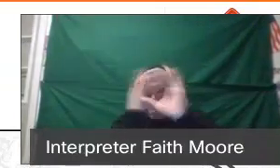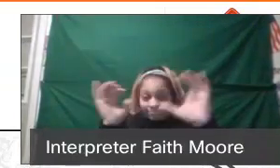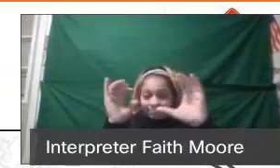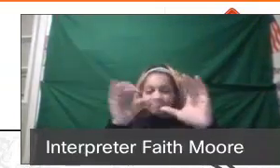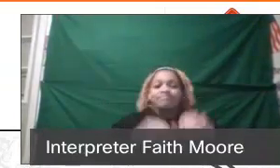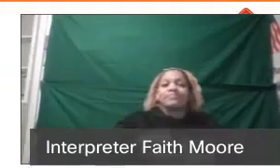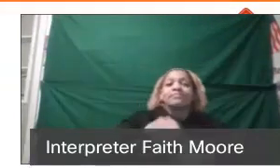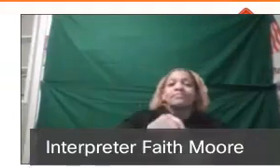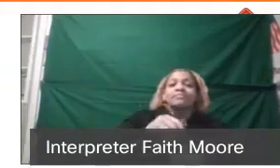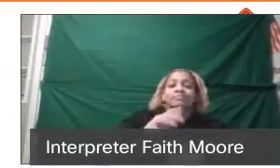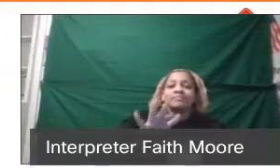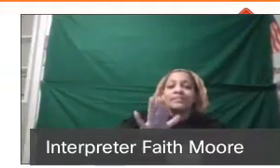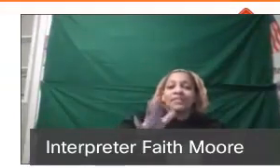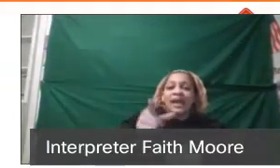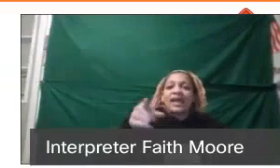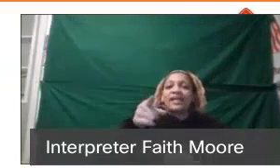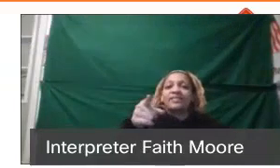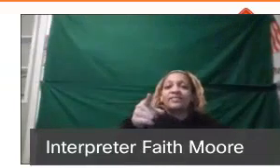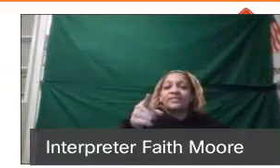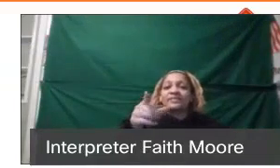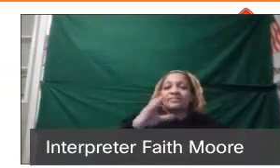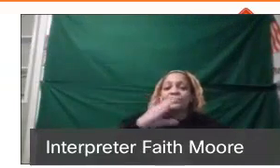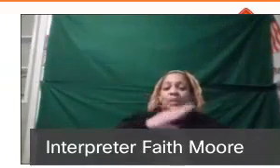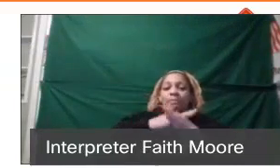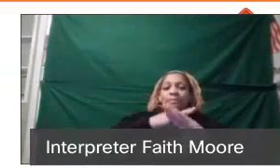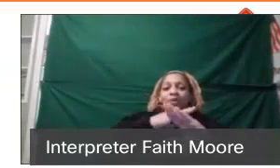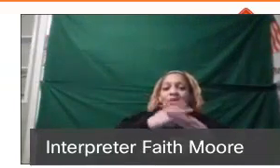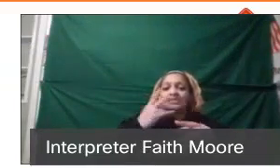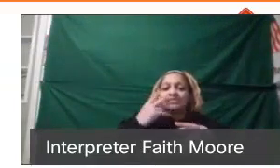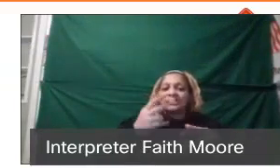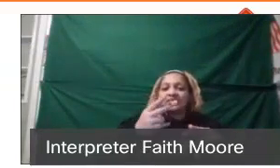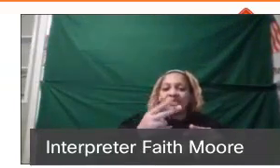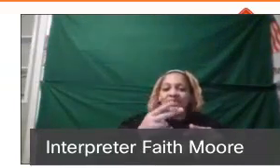Barrier here, but the barrier this is at wait a year, but.